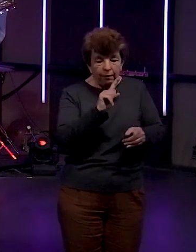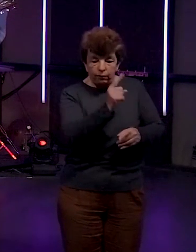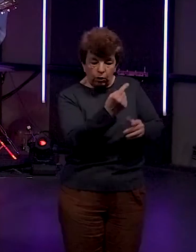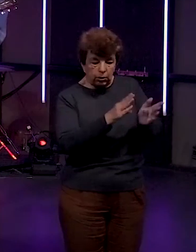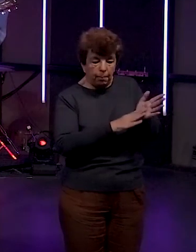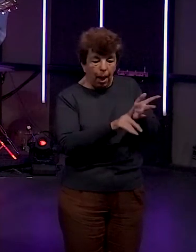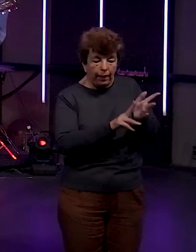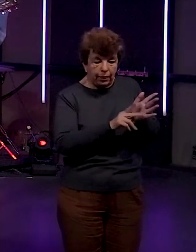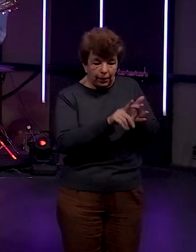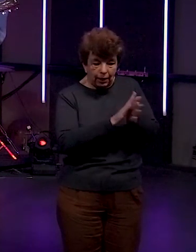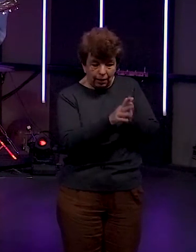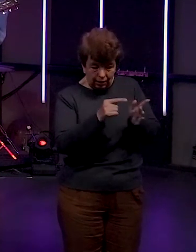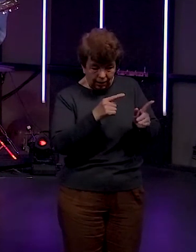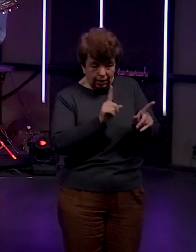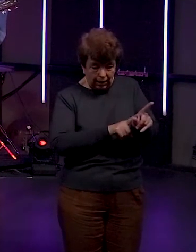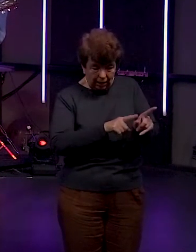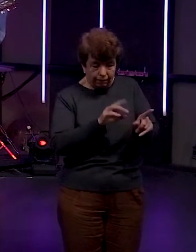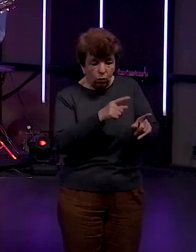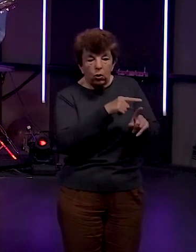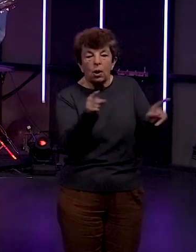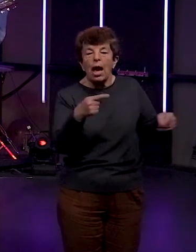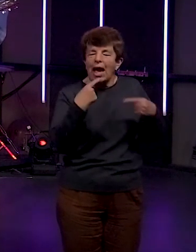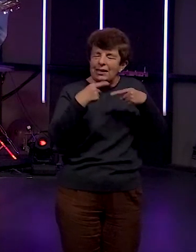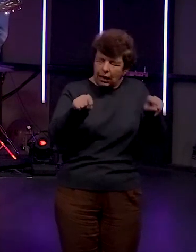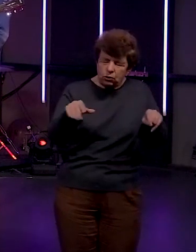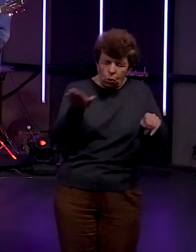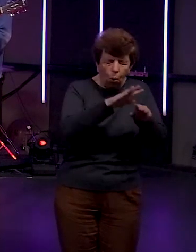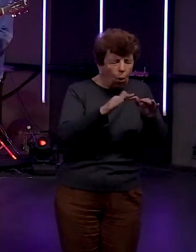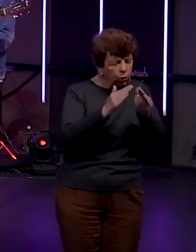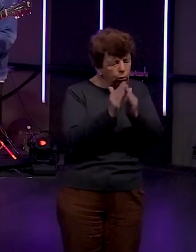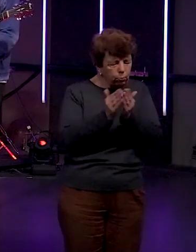the year for you. Announced to the whole community of Israel that on this tenth